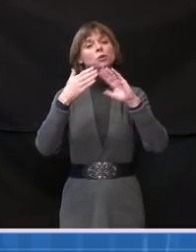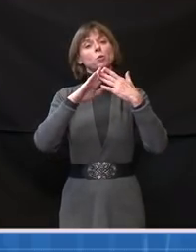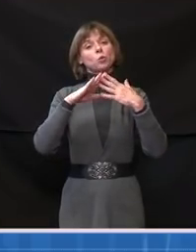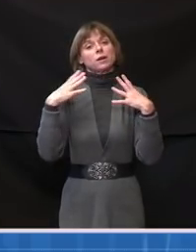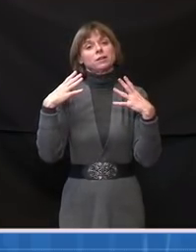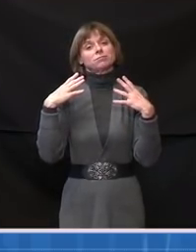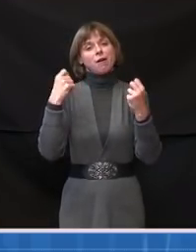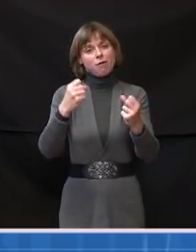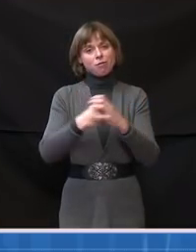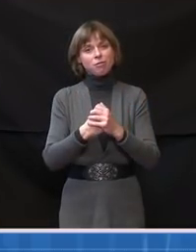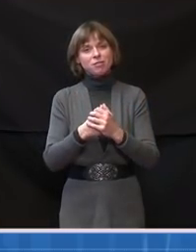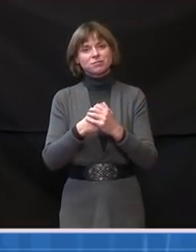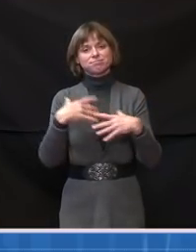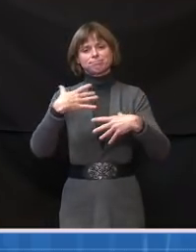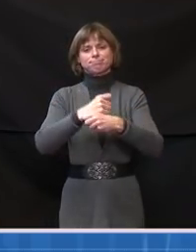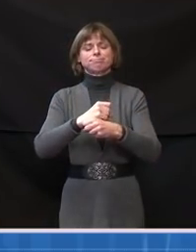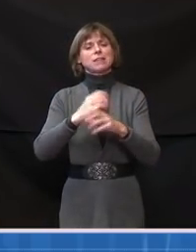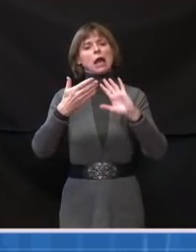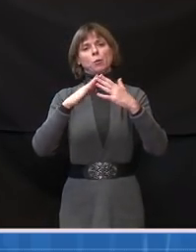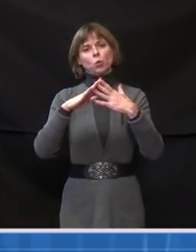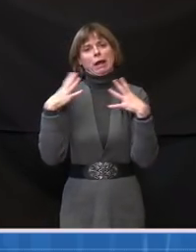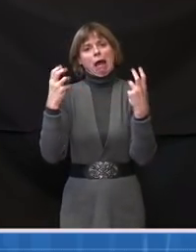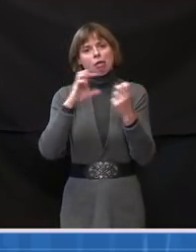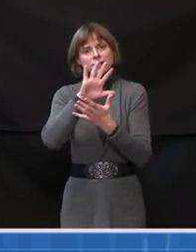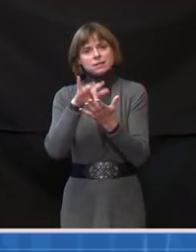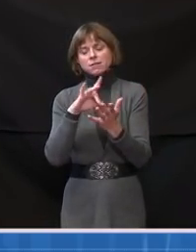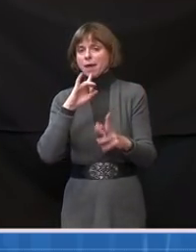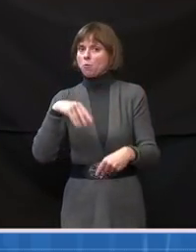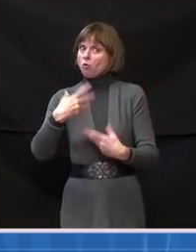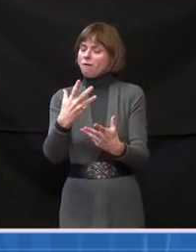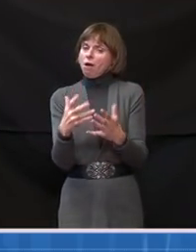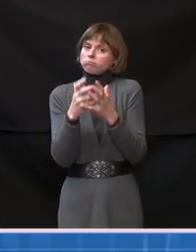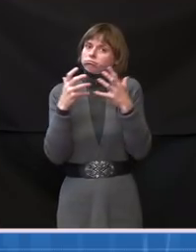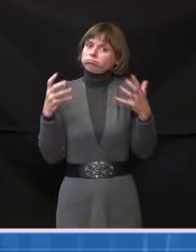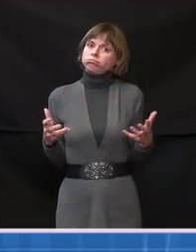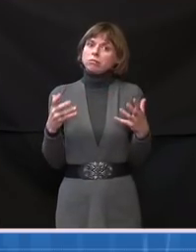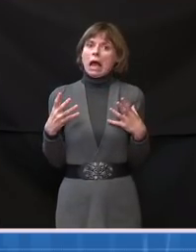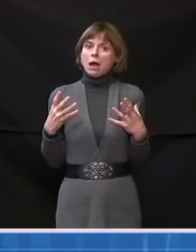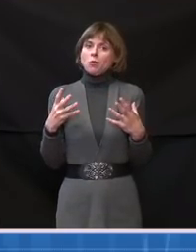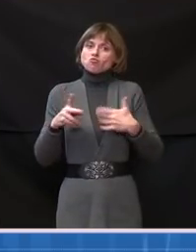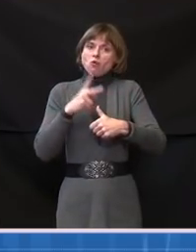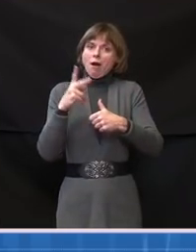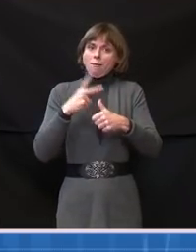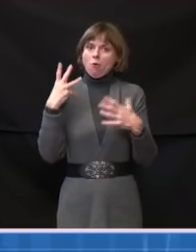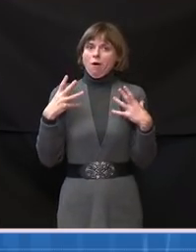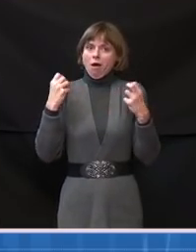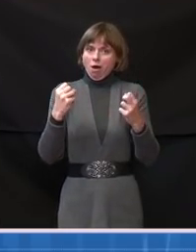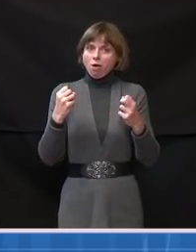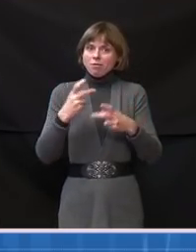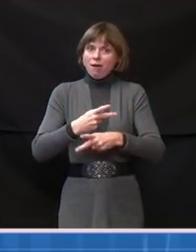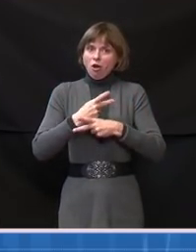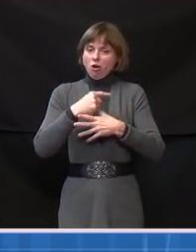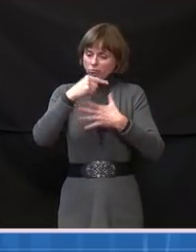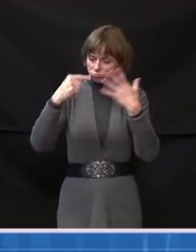They do provide really substantial primary care services across many underserved areas. You know, in our country there are